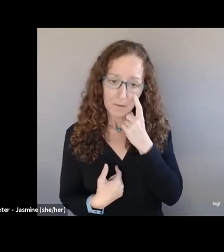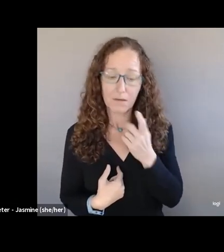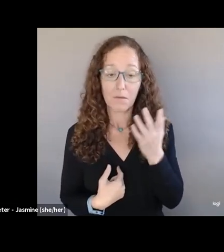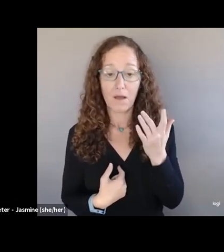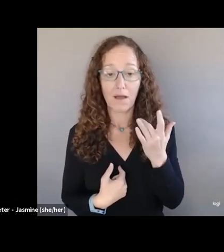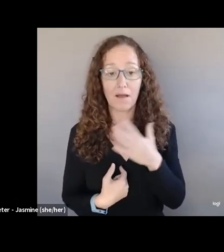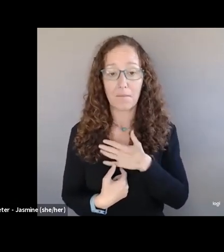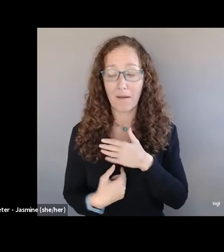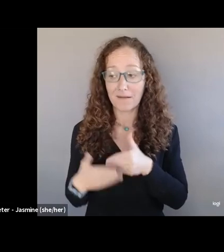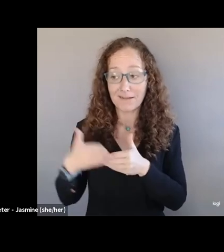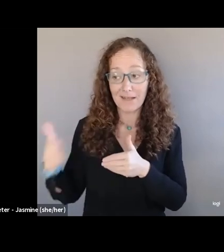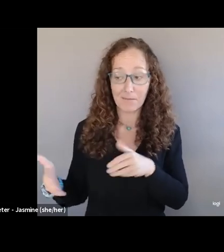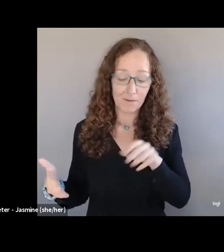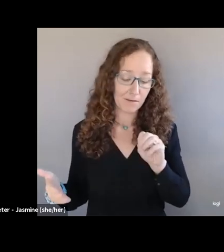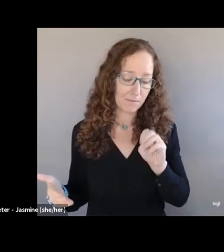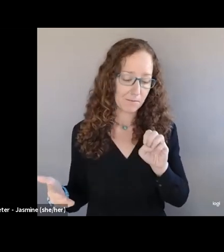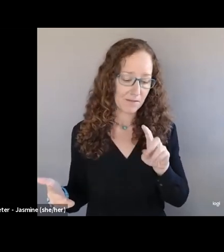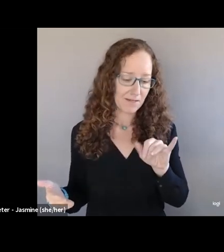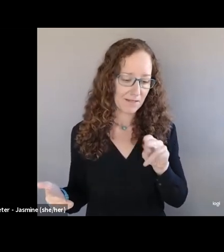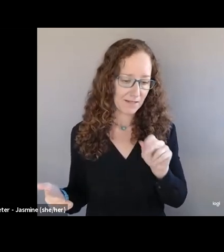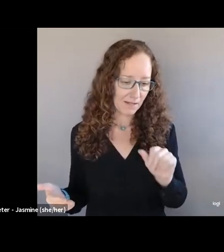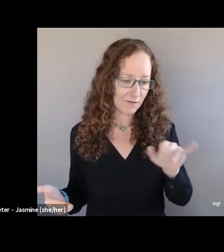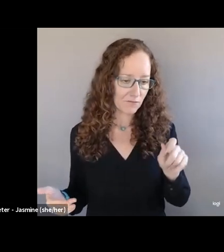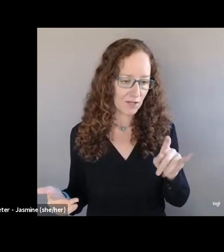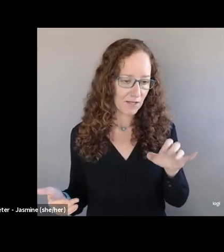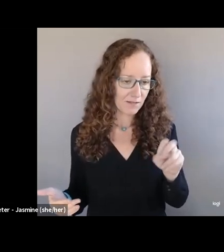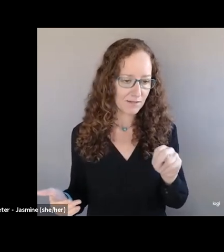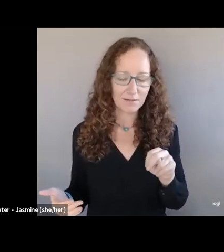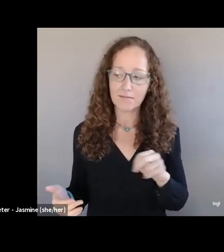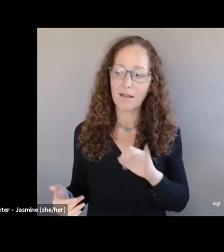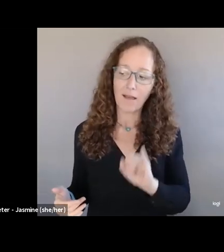Medina Jackson, I'm ADINA, Queen Medina, and her wisdom that